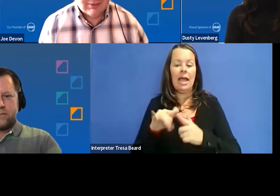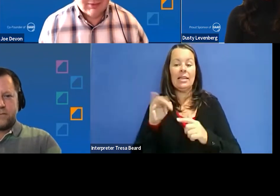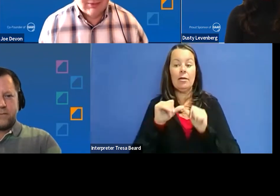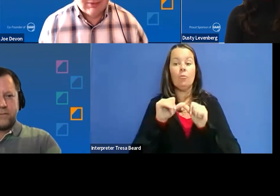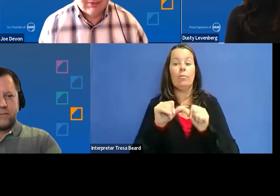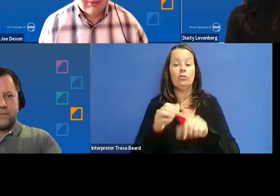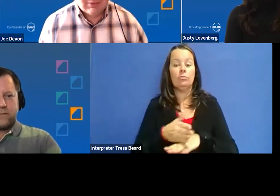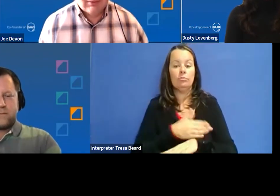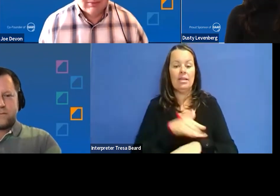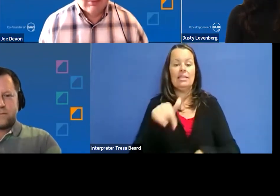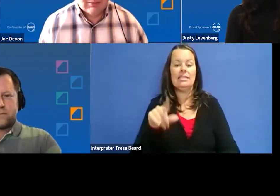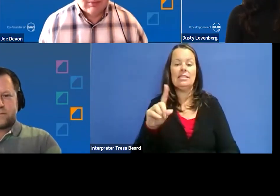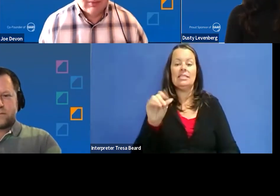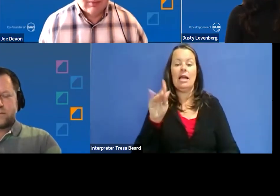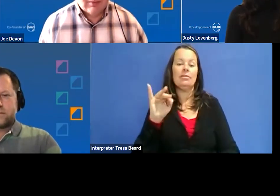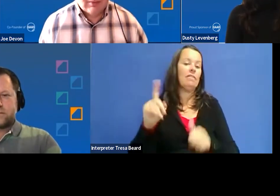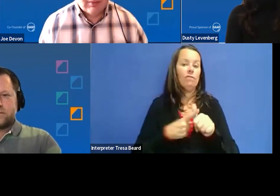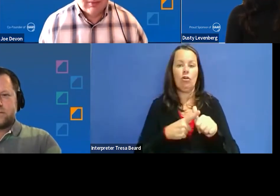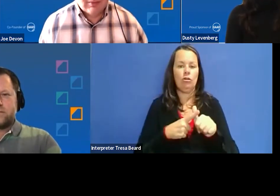first year with mobile testing, we know there's a lot of room to grow.